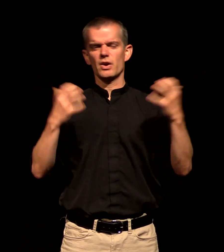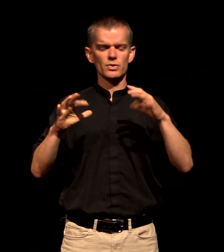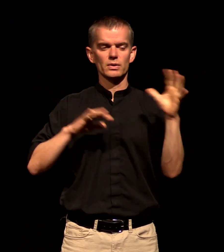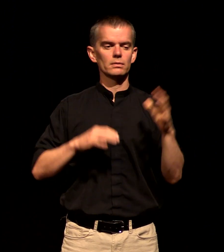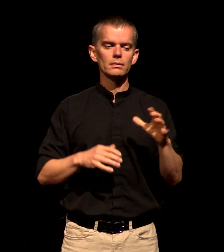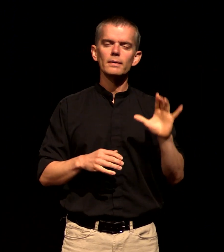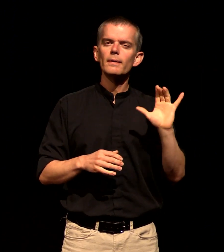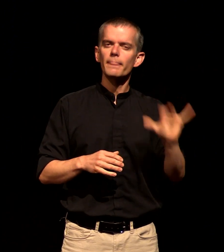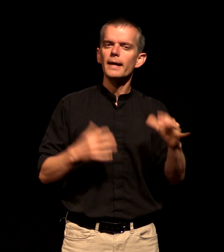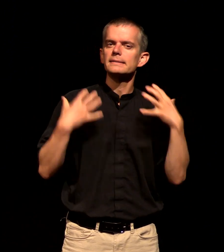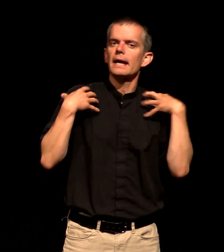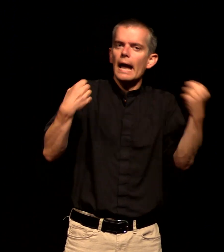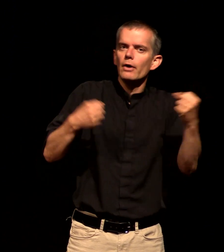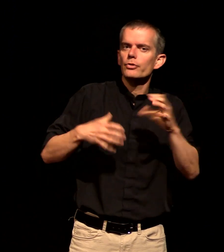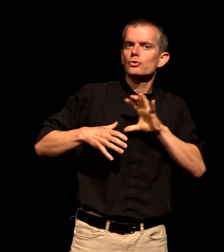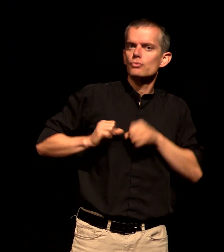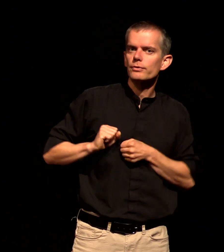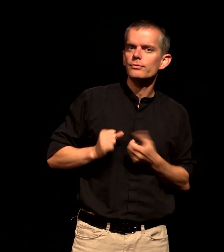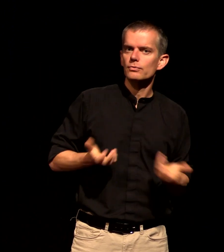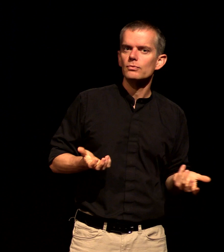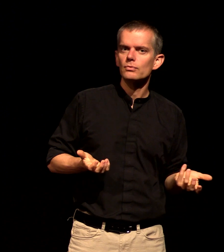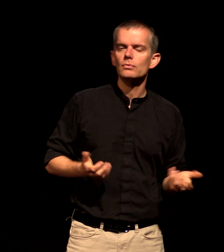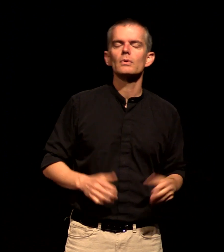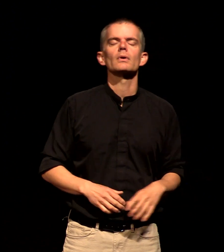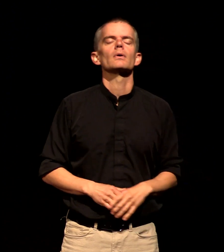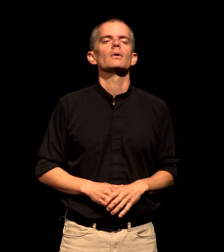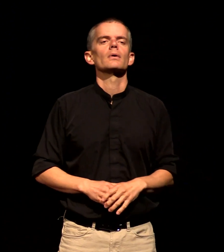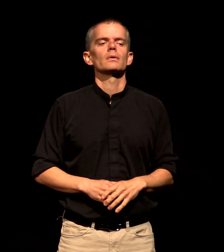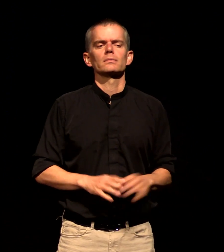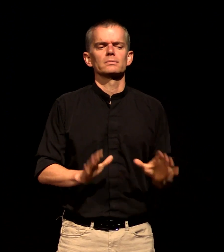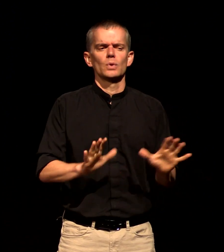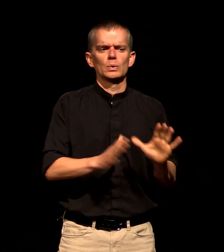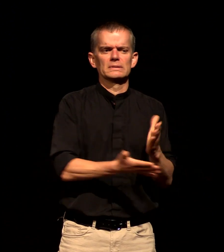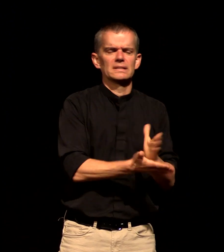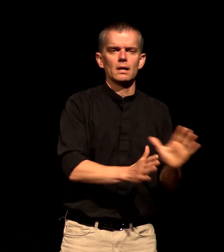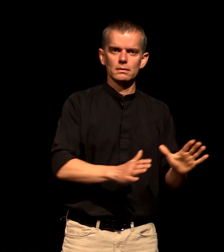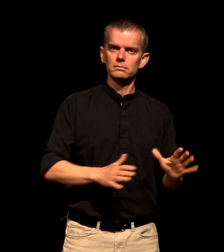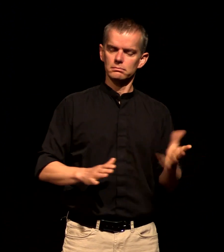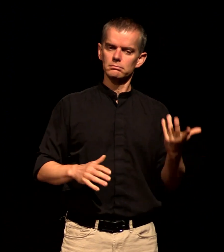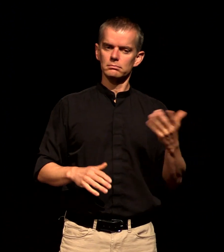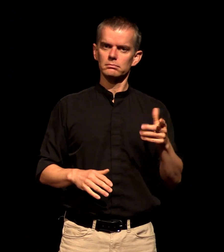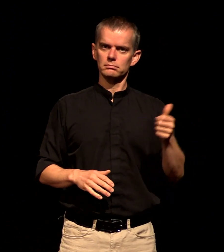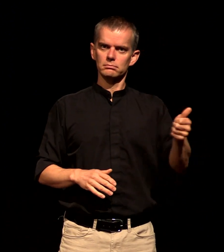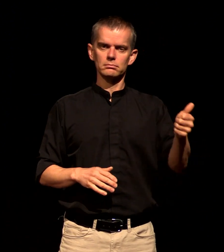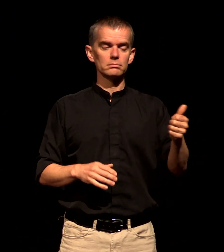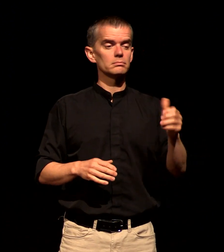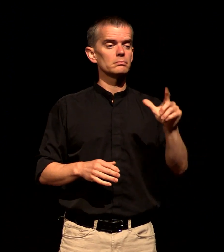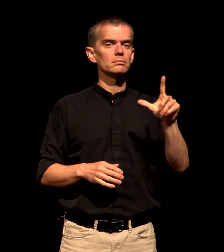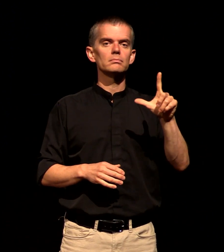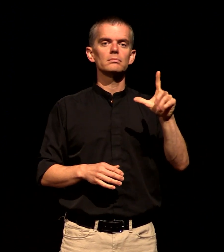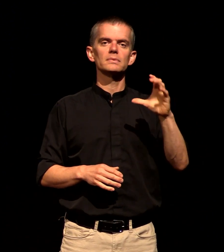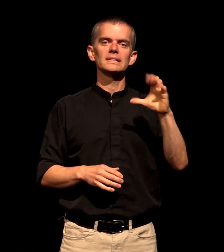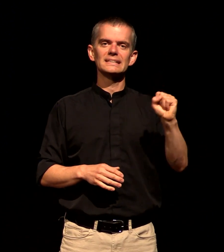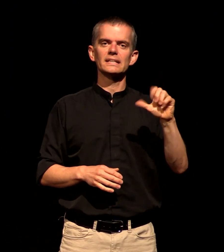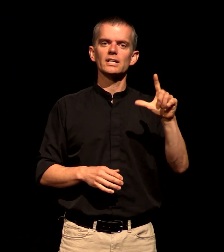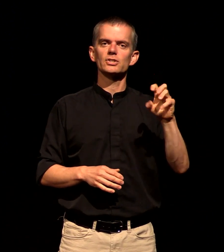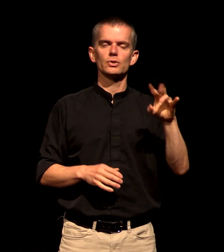not often encouraged, it is helpful indeed, that CS Lewis who has been such a successful apologist for Christianity